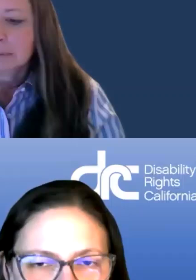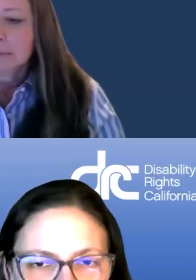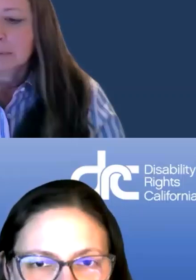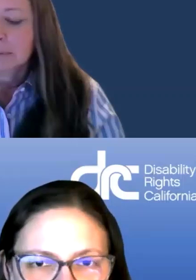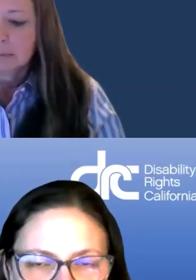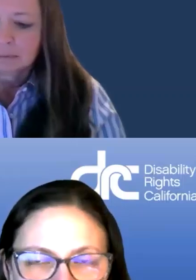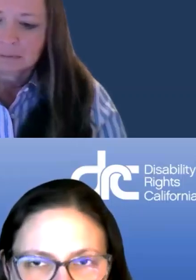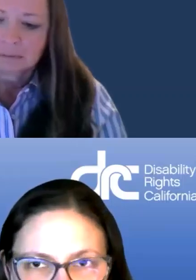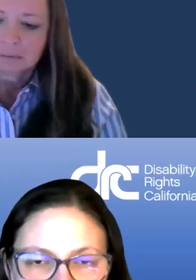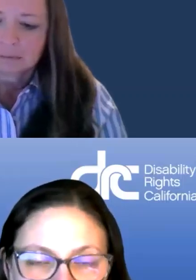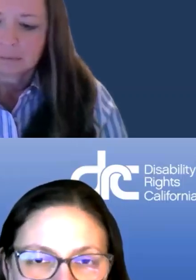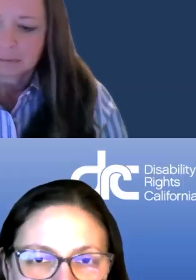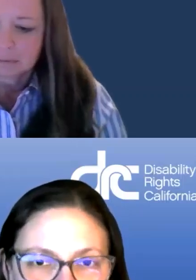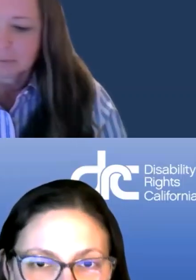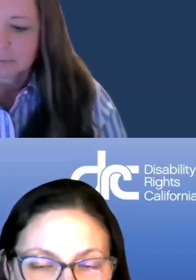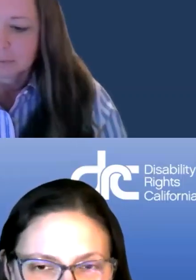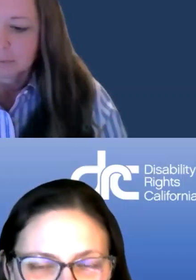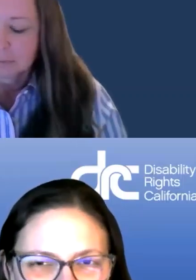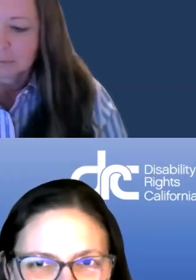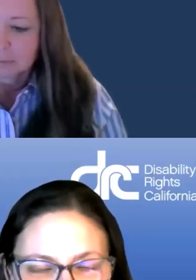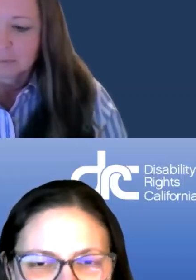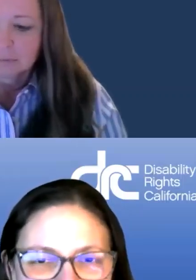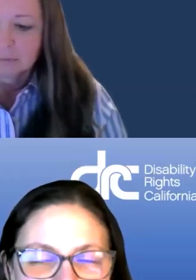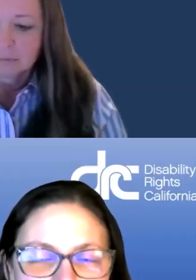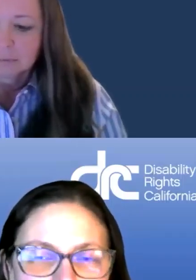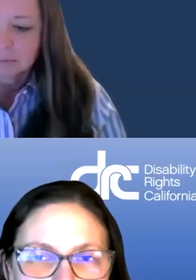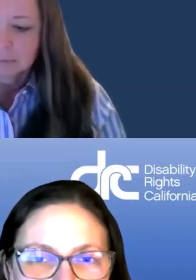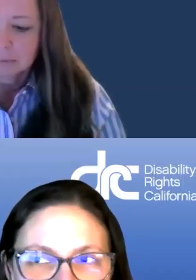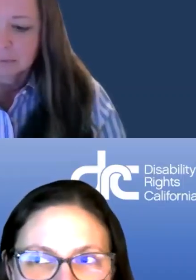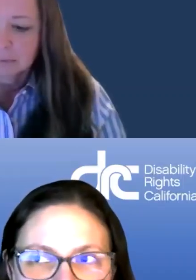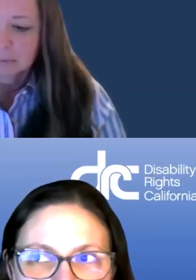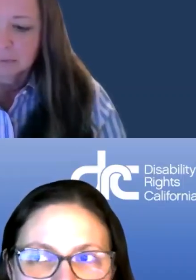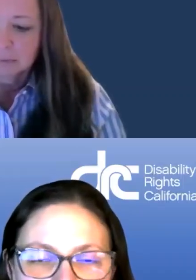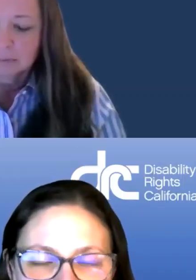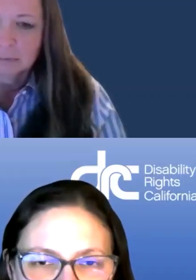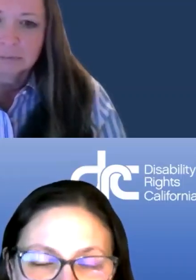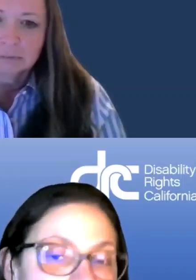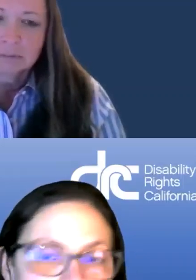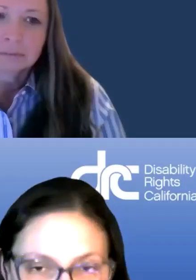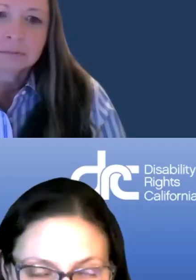So this is very concerning, of course, to us. And we already knew